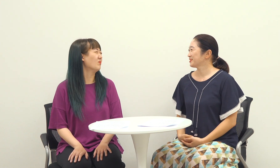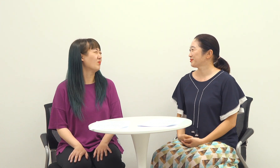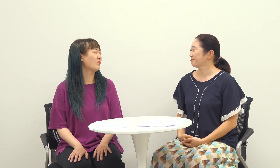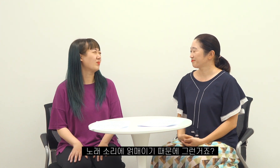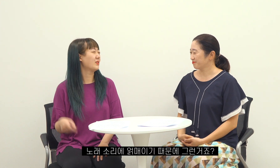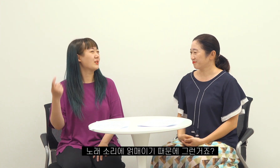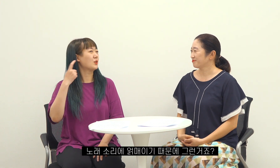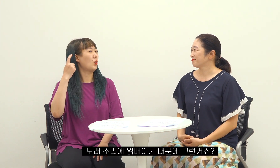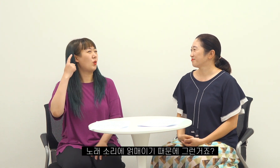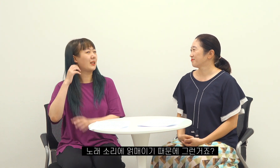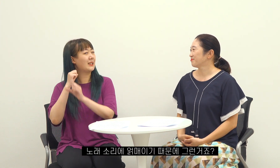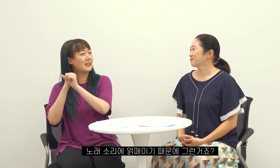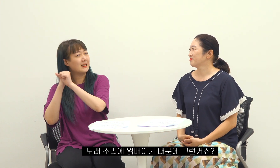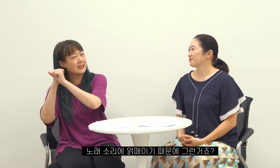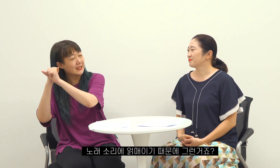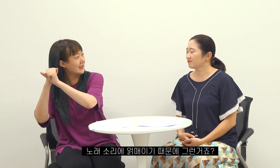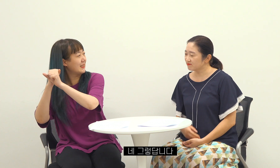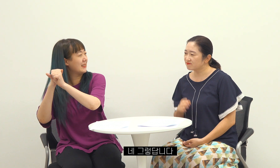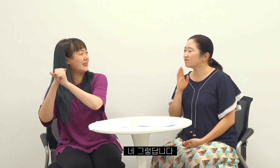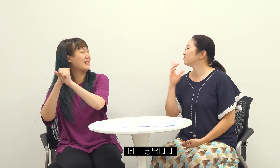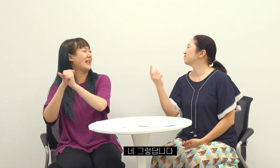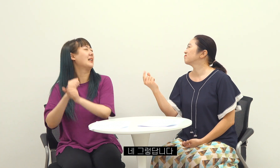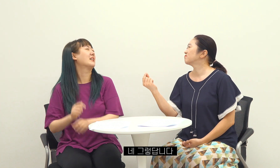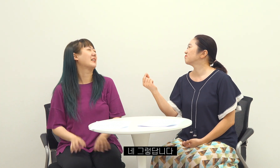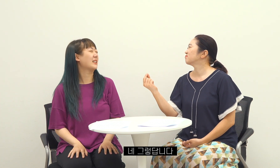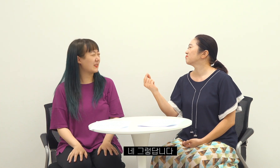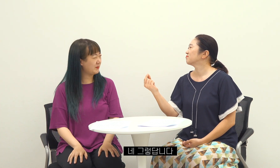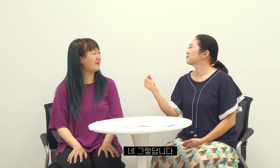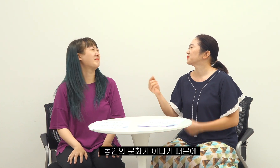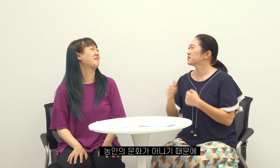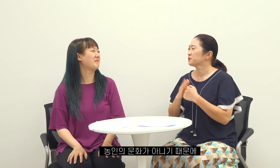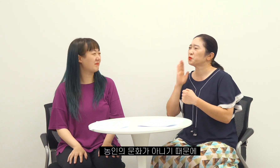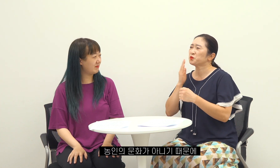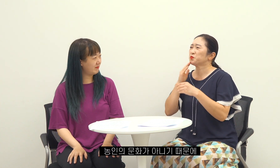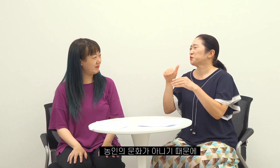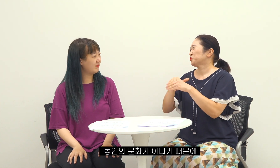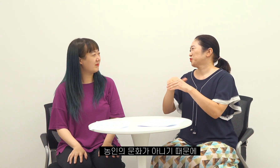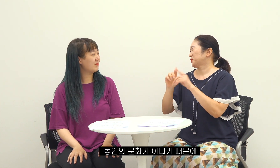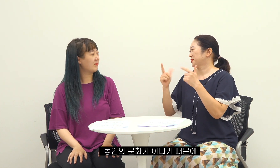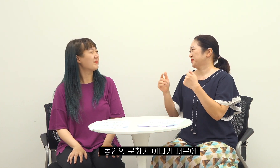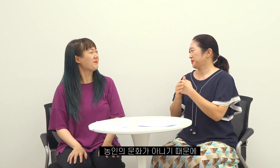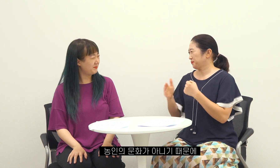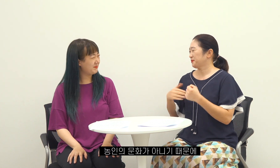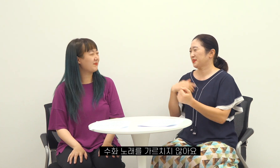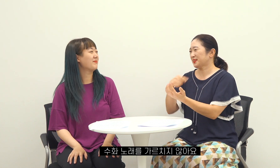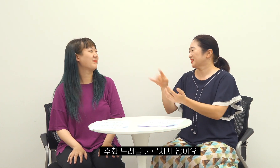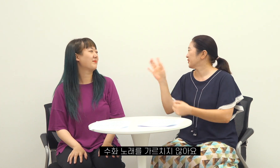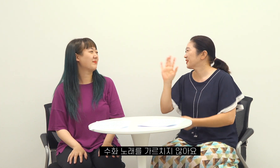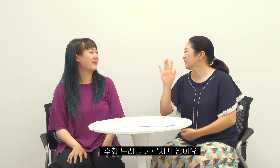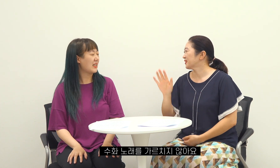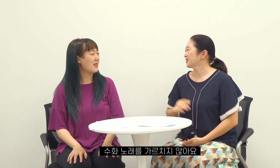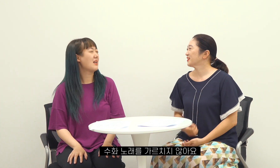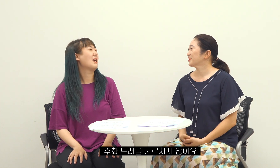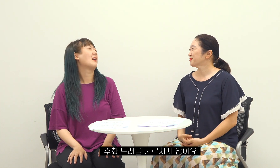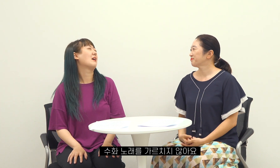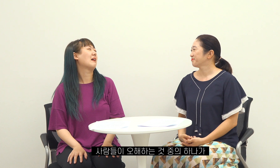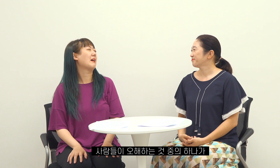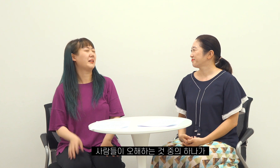Is it because you are bound by the sound of the song? Yes, it is. We do not teach sign language songs because it is not the culture of the deaf.